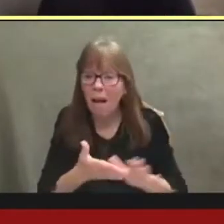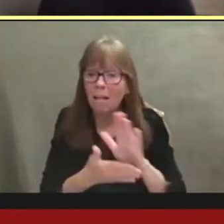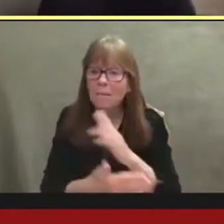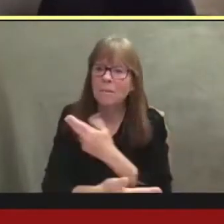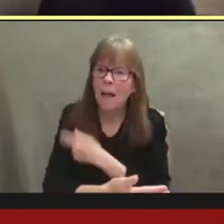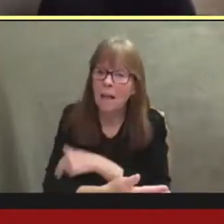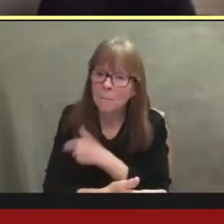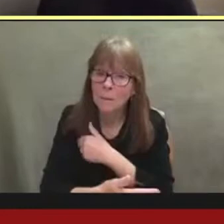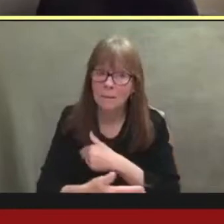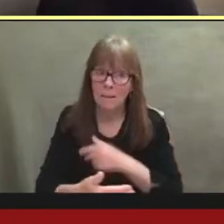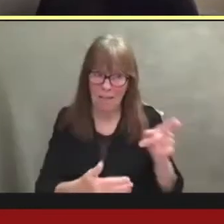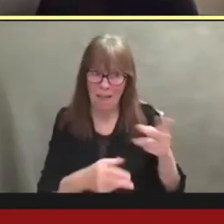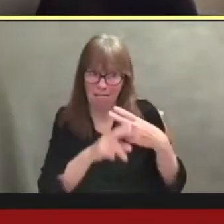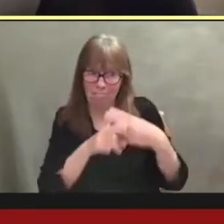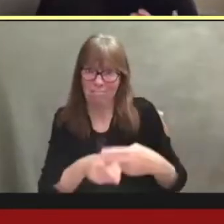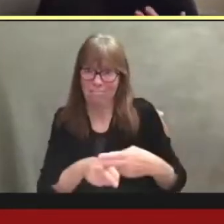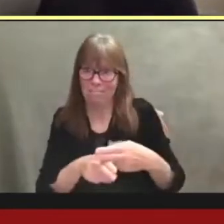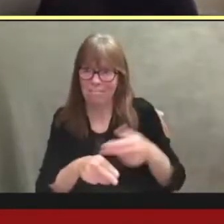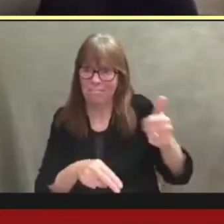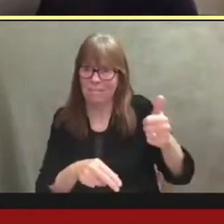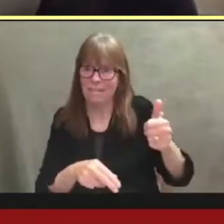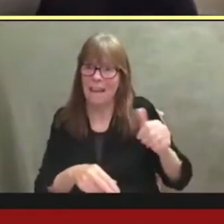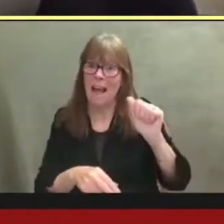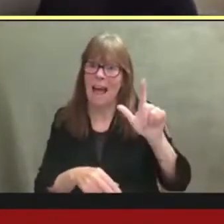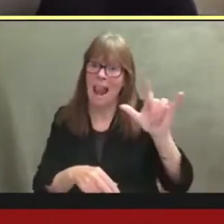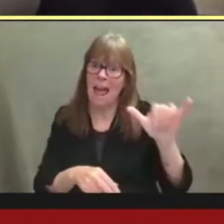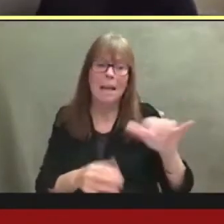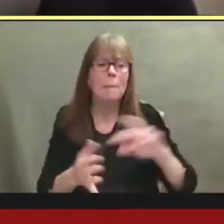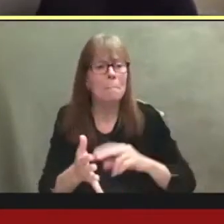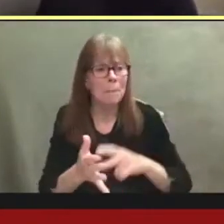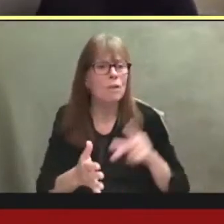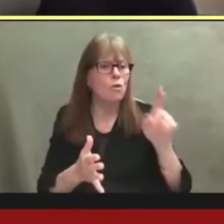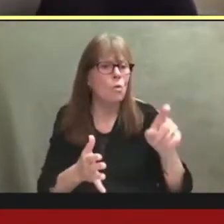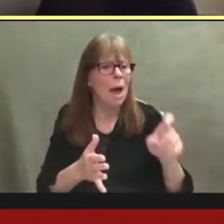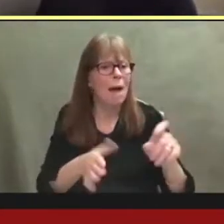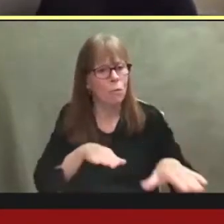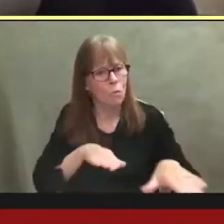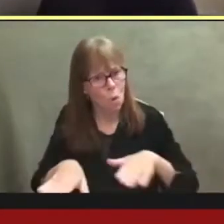are allies, it's important to walk the walk and include and listen to people in the disability